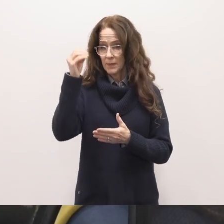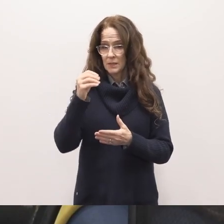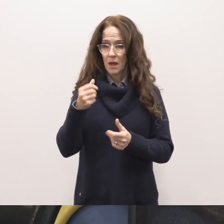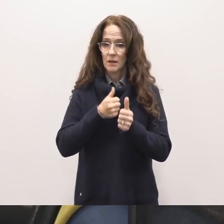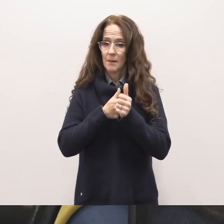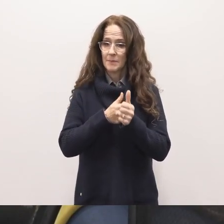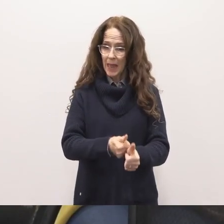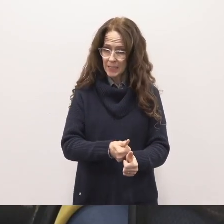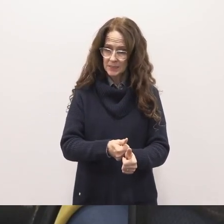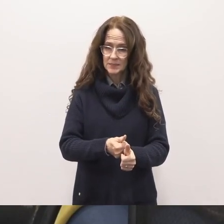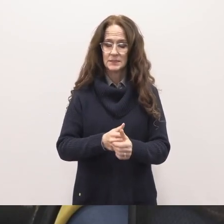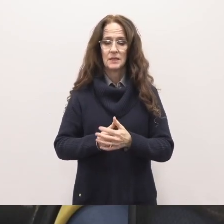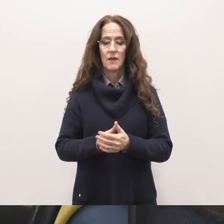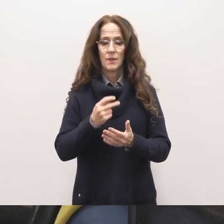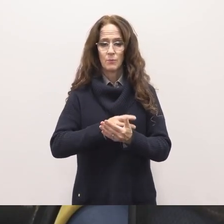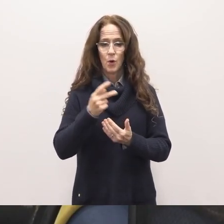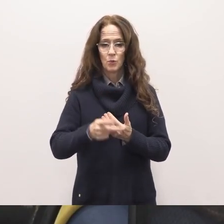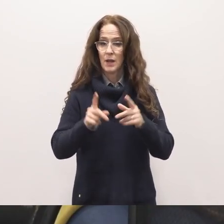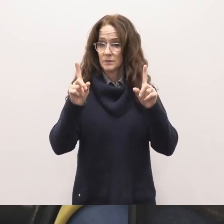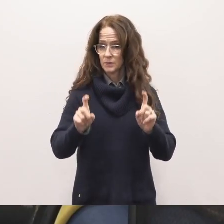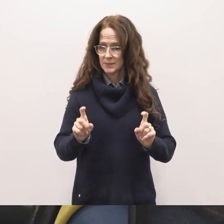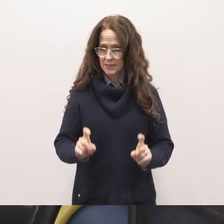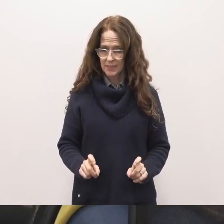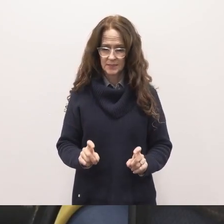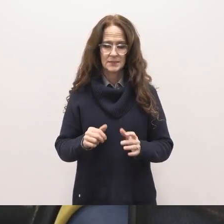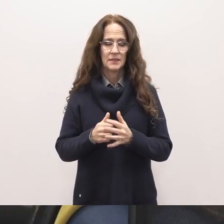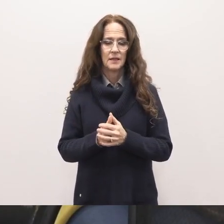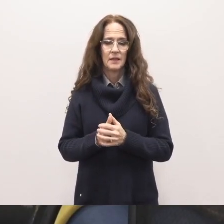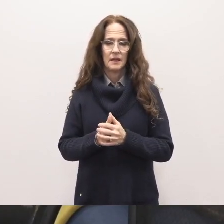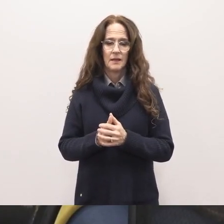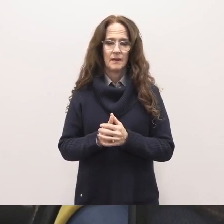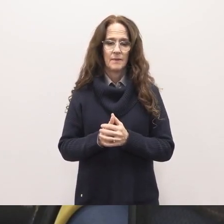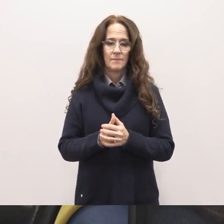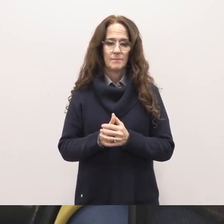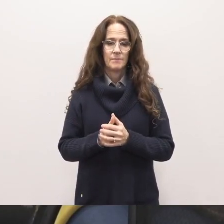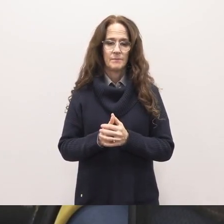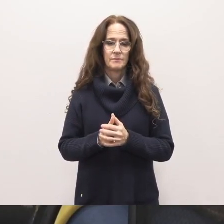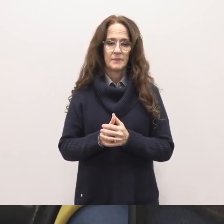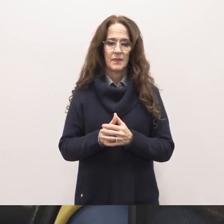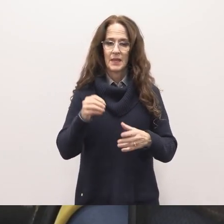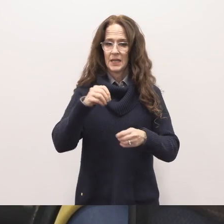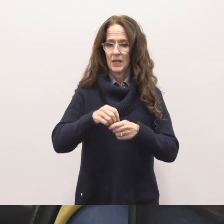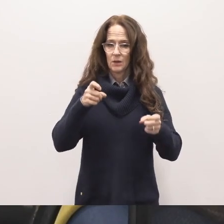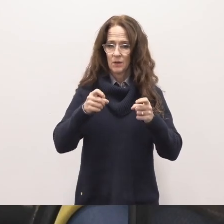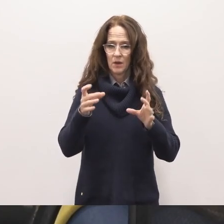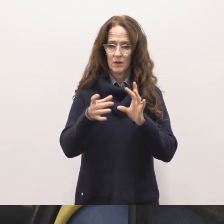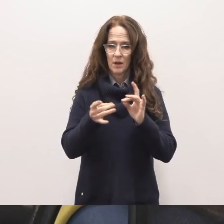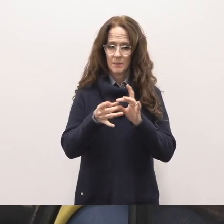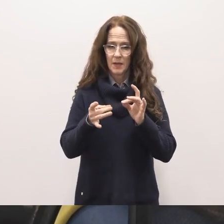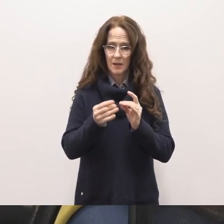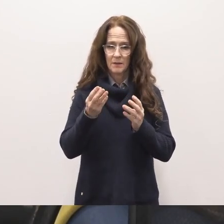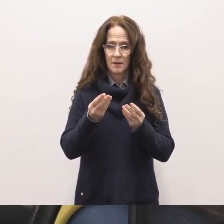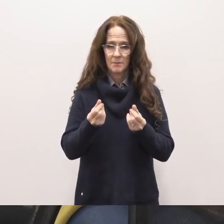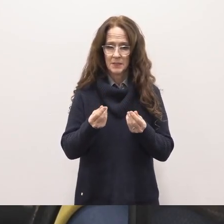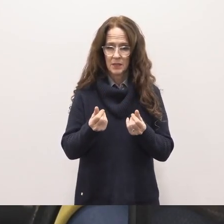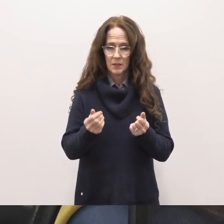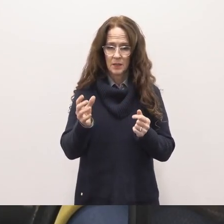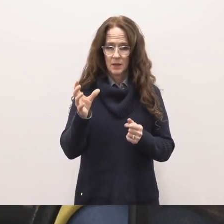on the programs that we test and then a internal control comment on whether there are any material weaknesses and internal control.